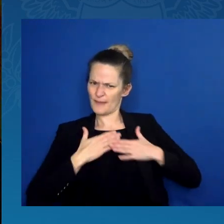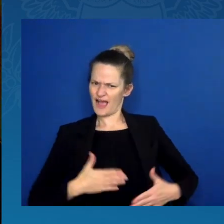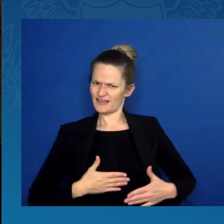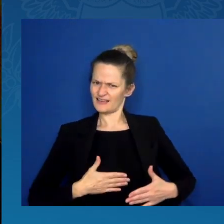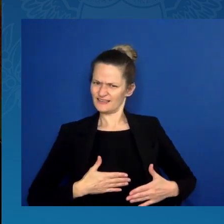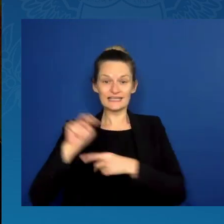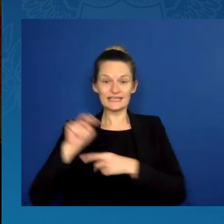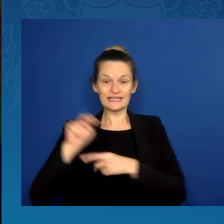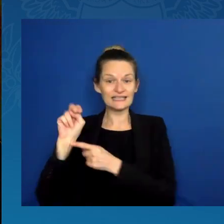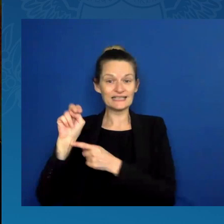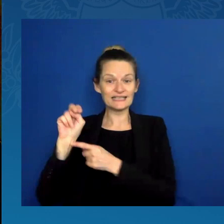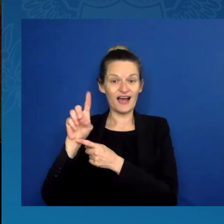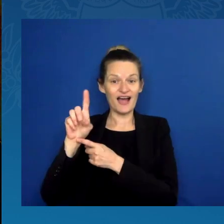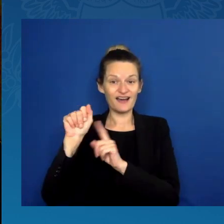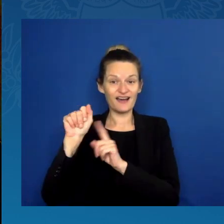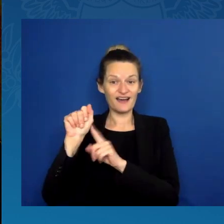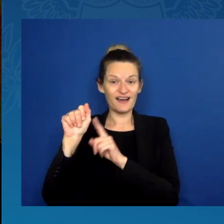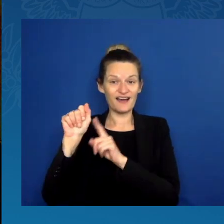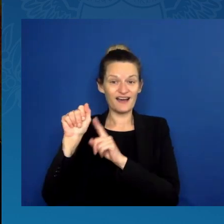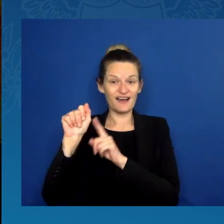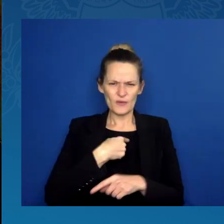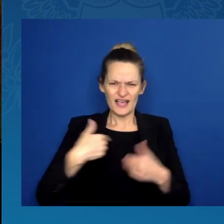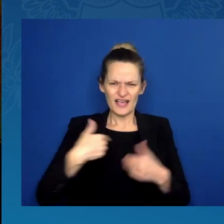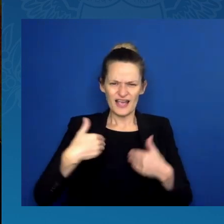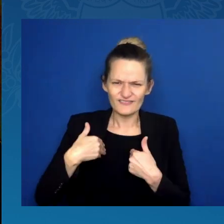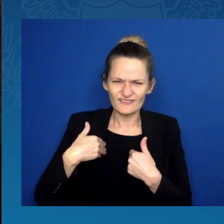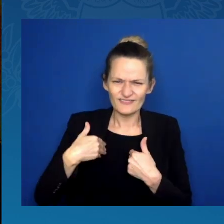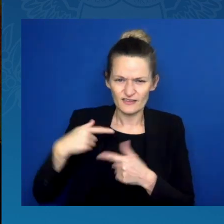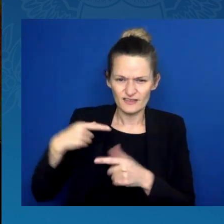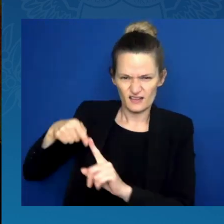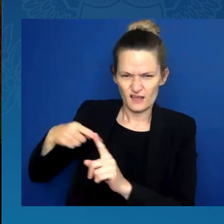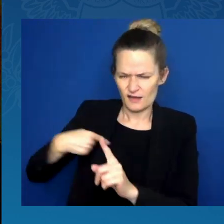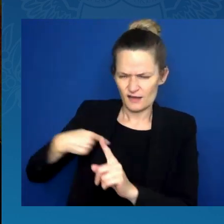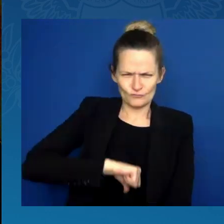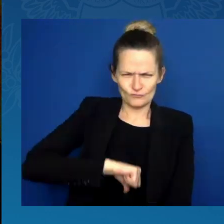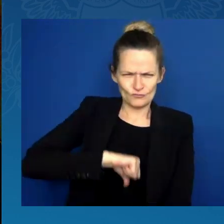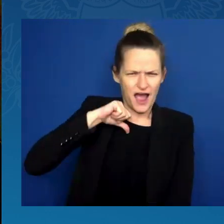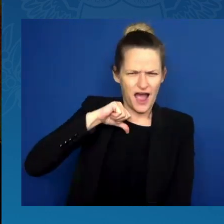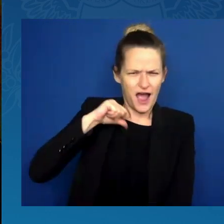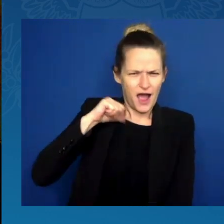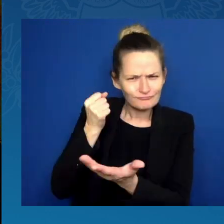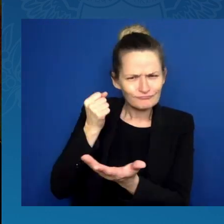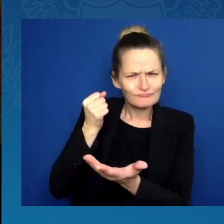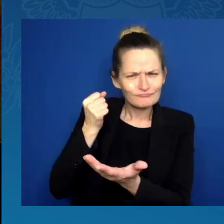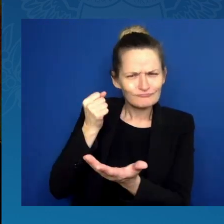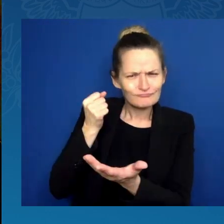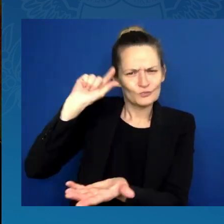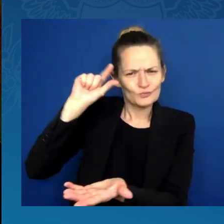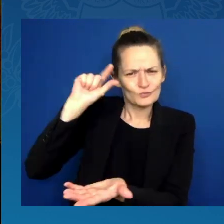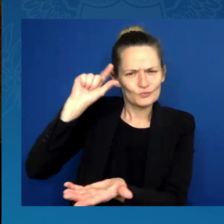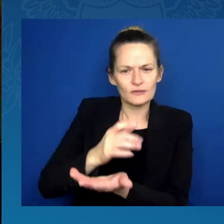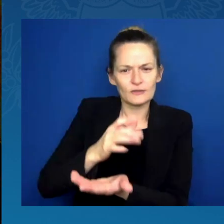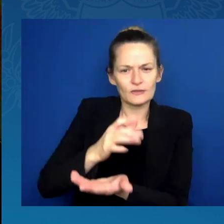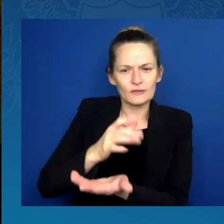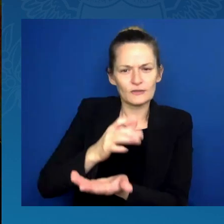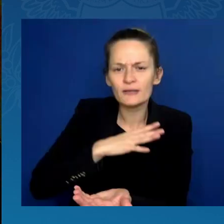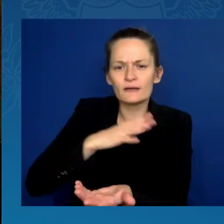which I was proud to support, which guaranteed that women had access to abortion without parental consent, and it removed the criminal penalties